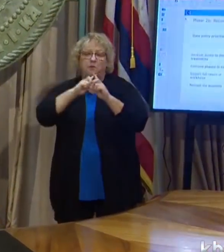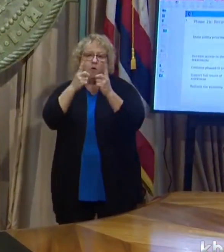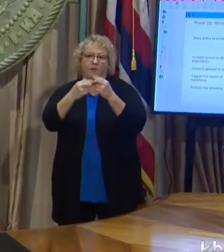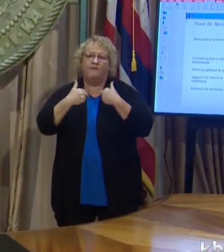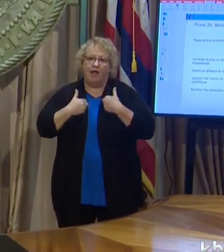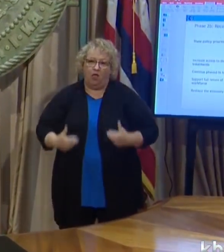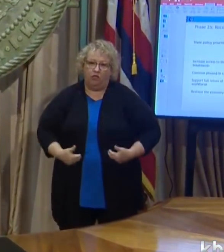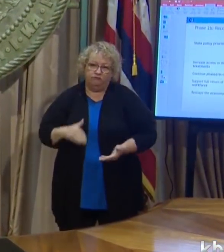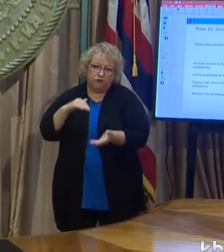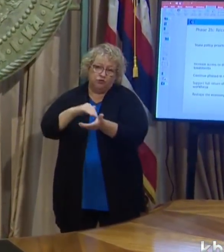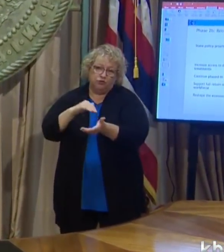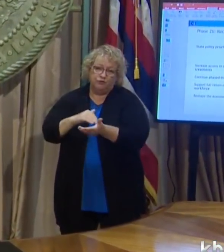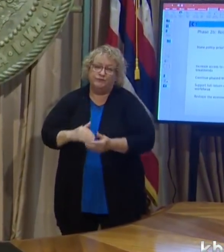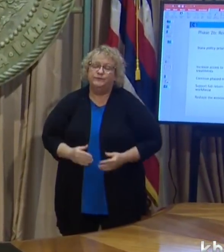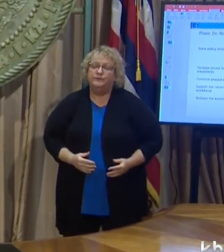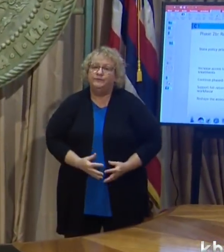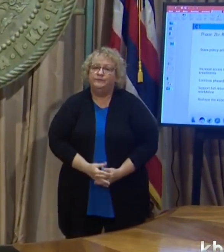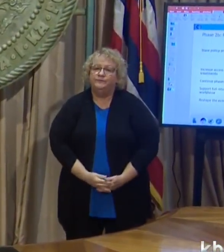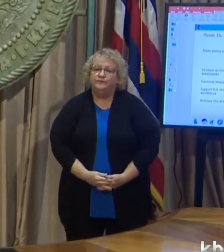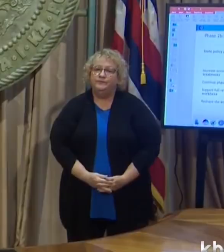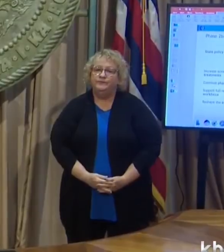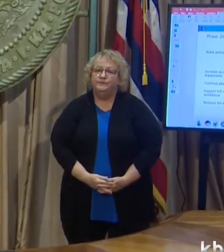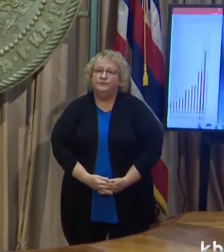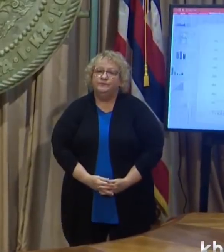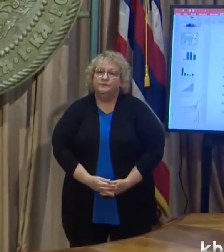OUR NEXT SPEAKER IS BRUCE ANDERSON. DIRECTOR OF THE DEPARTMENT OF HEALTH.